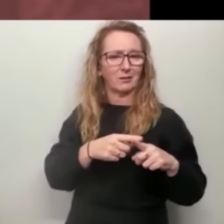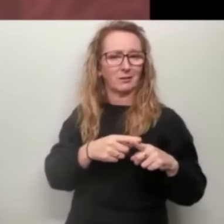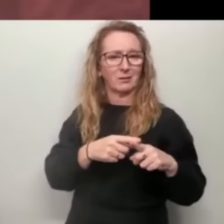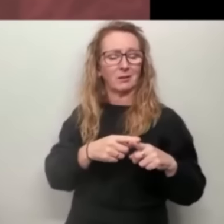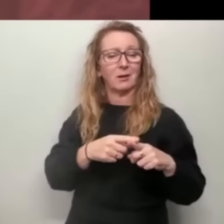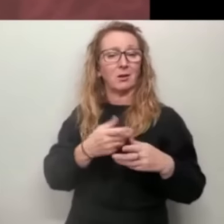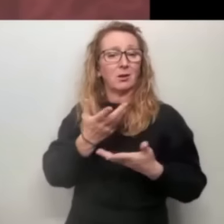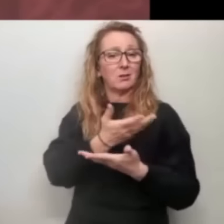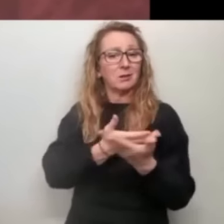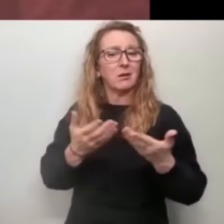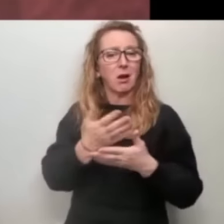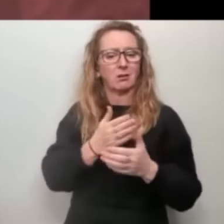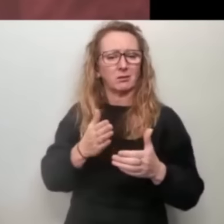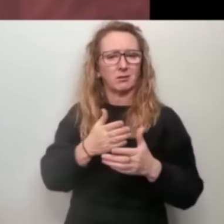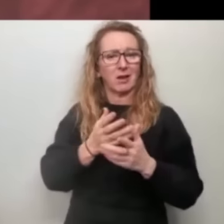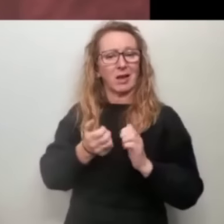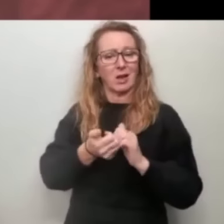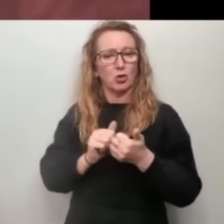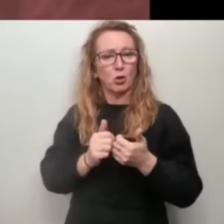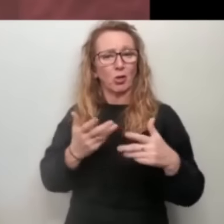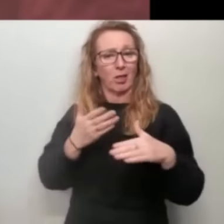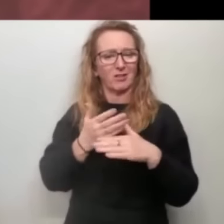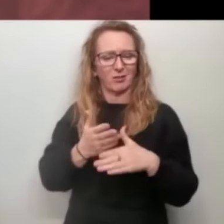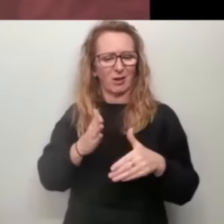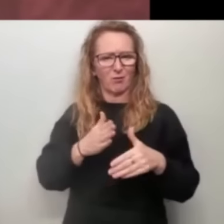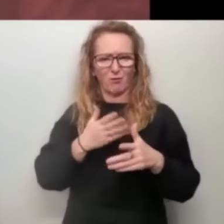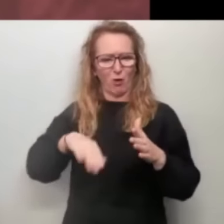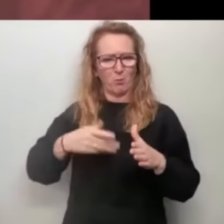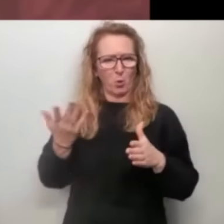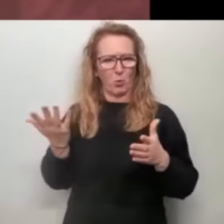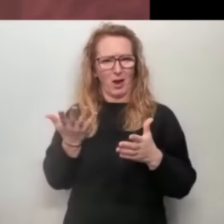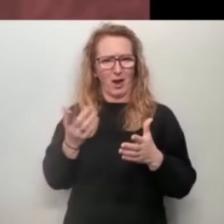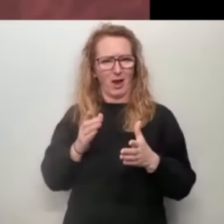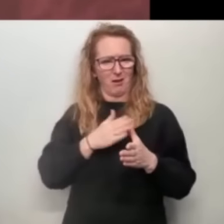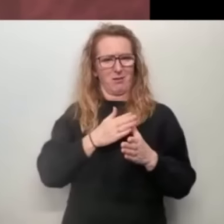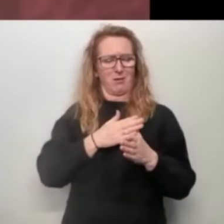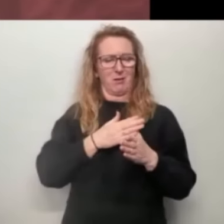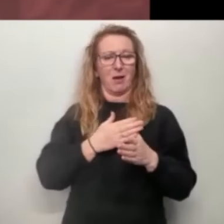of industrial activity in this area and the building of the Iron Bridge.